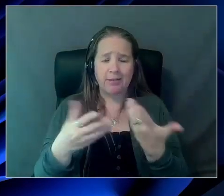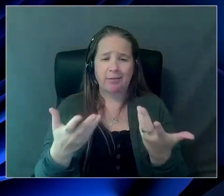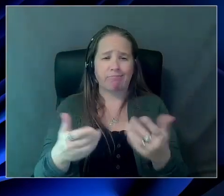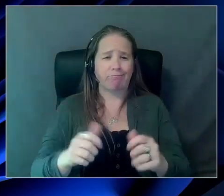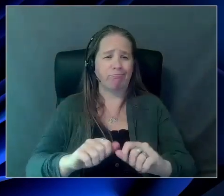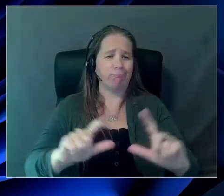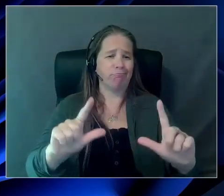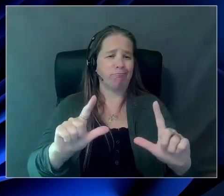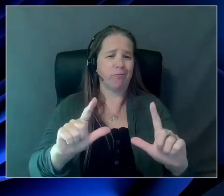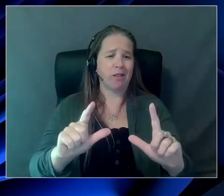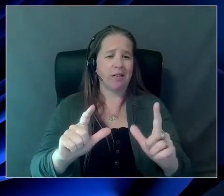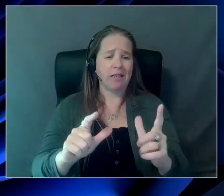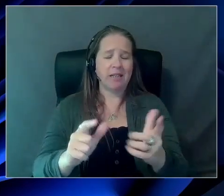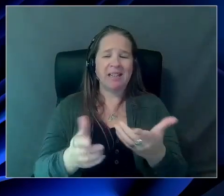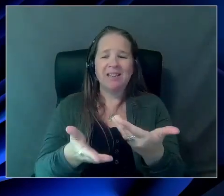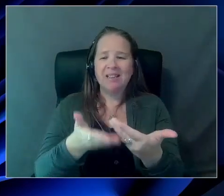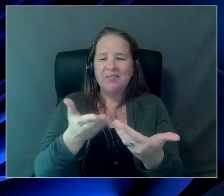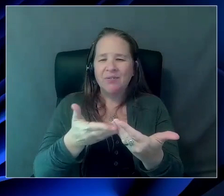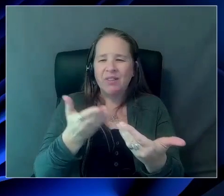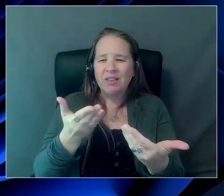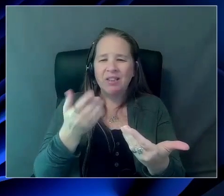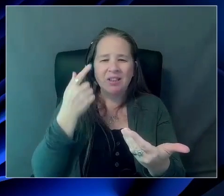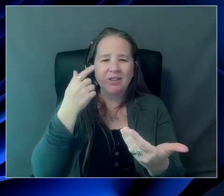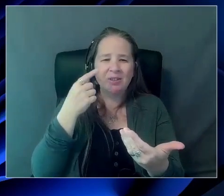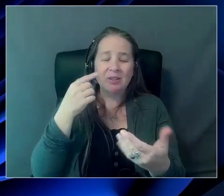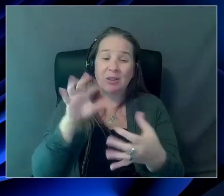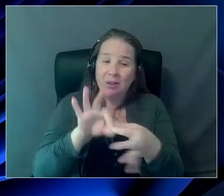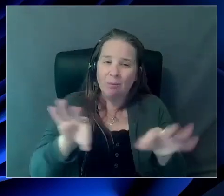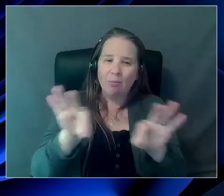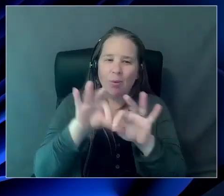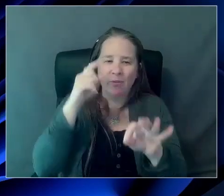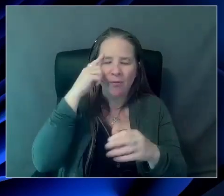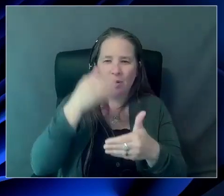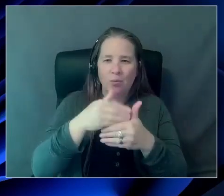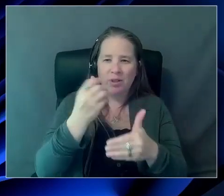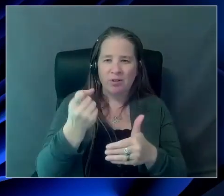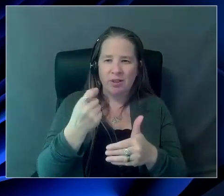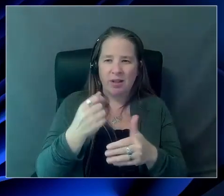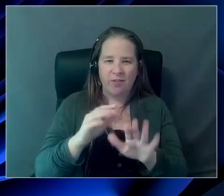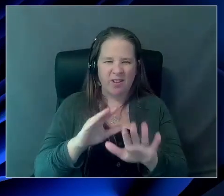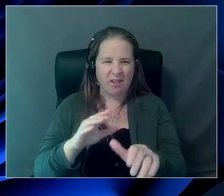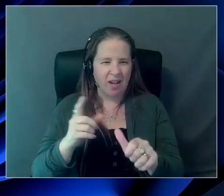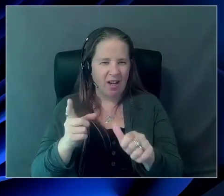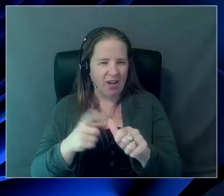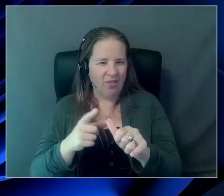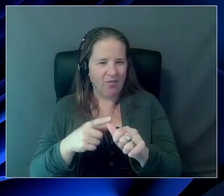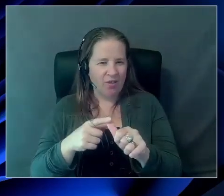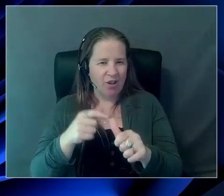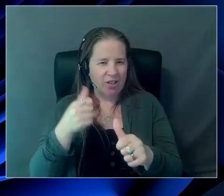convenient factors. Really important to Windows 11. What I'm going to do. Hey, first letter navigation